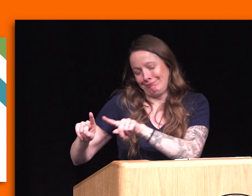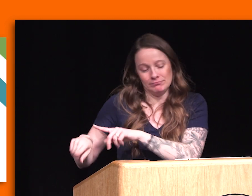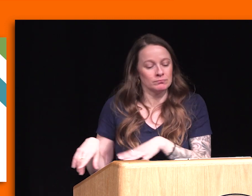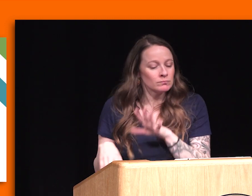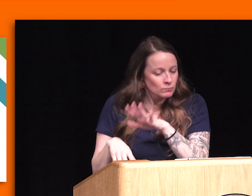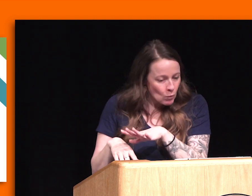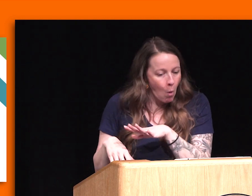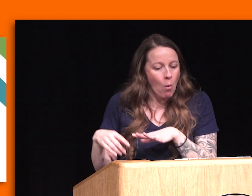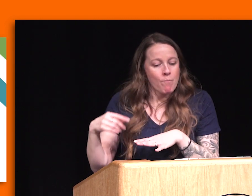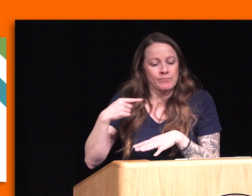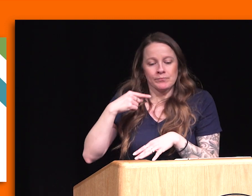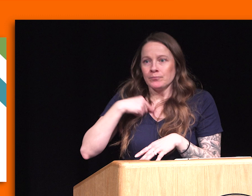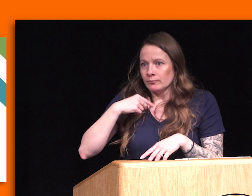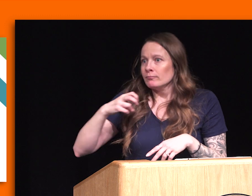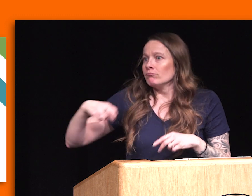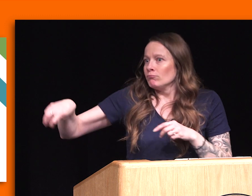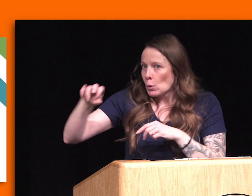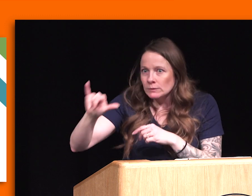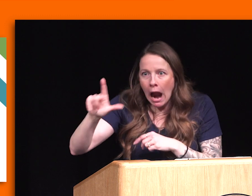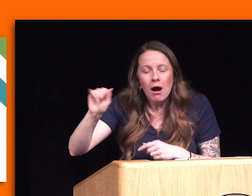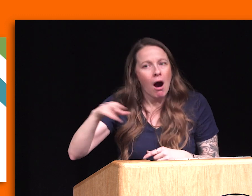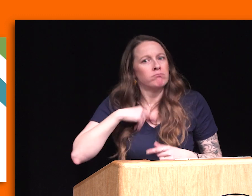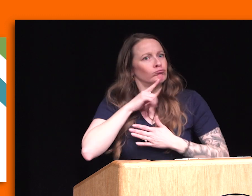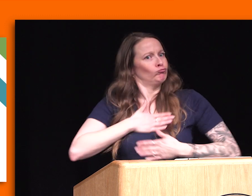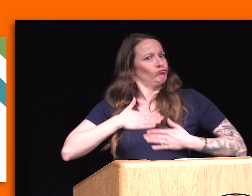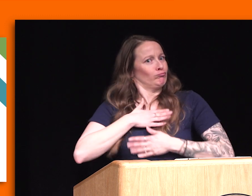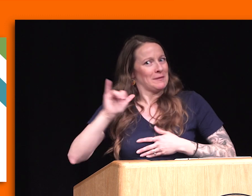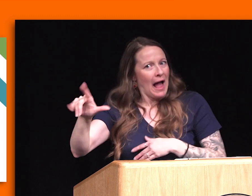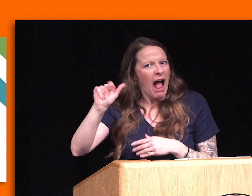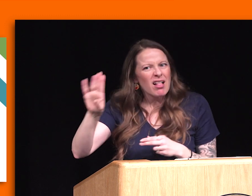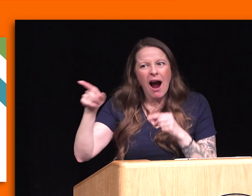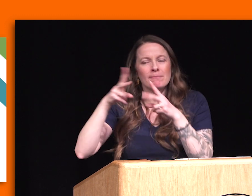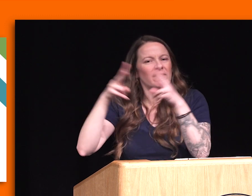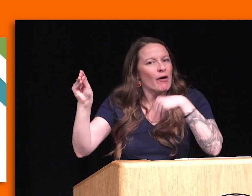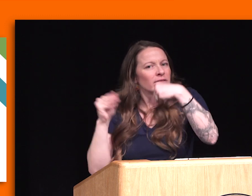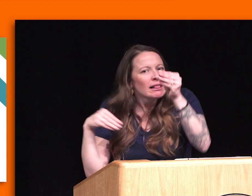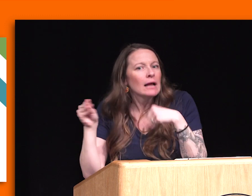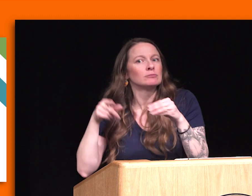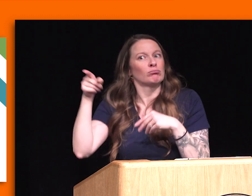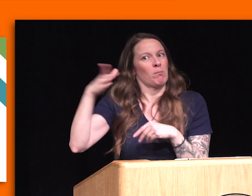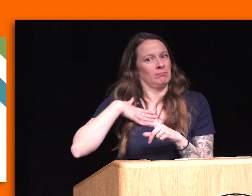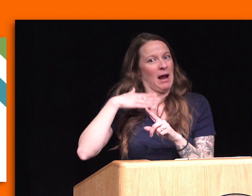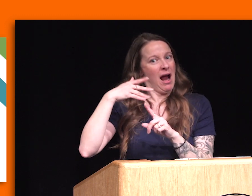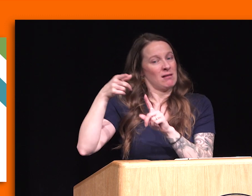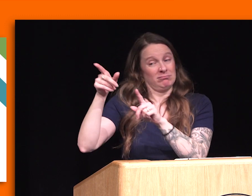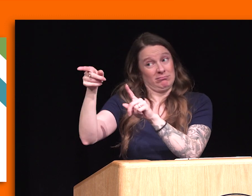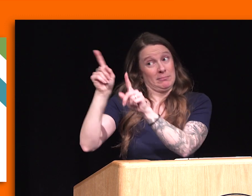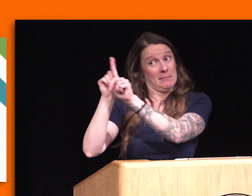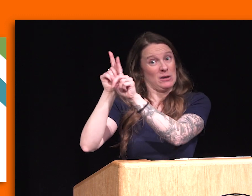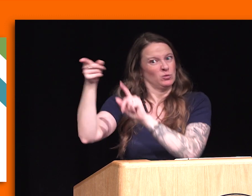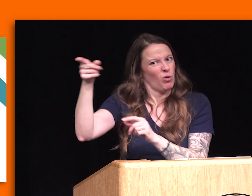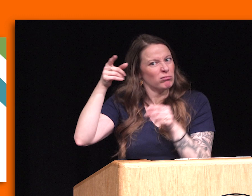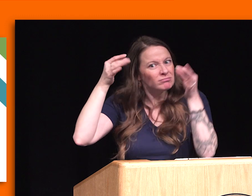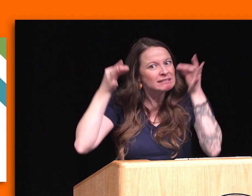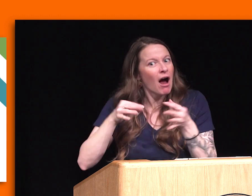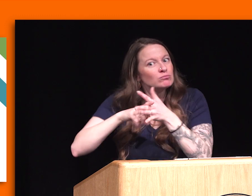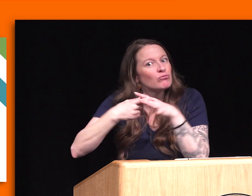they clean up dead cells, they really clean up our-- our blood system. And their lab was very flexible.